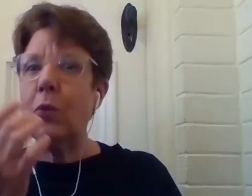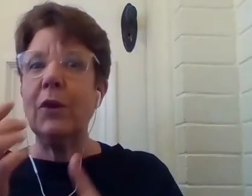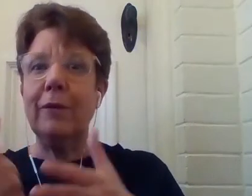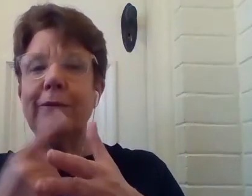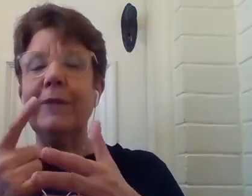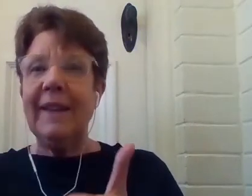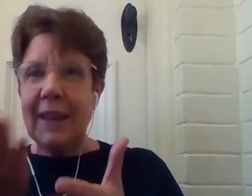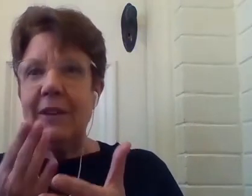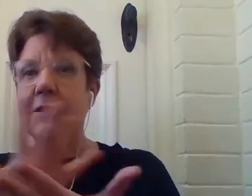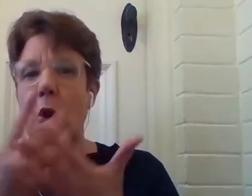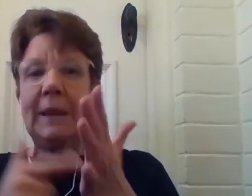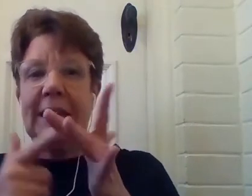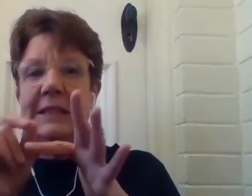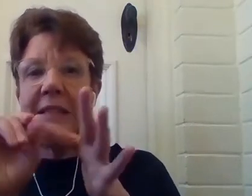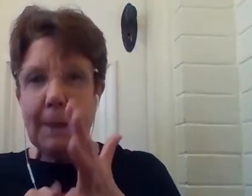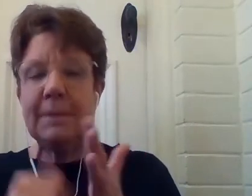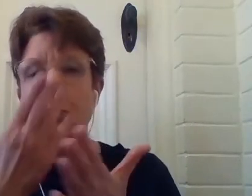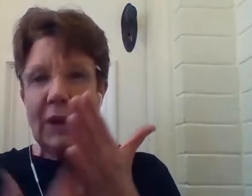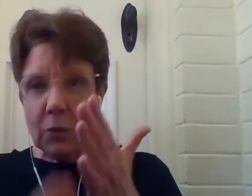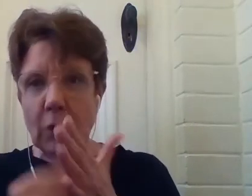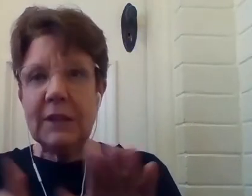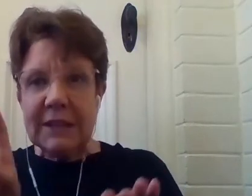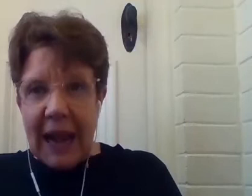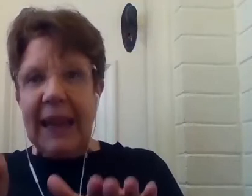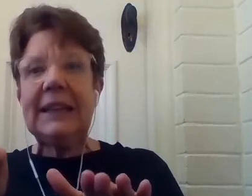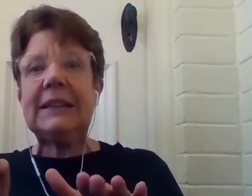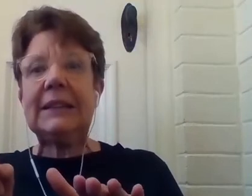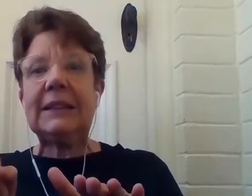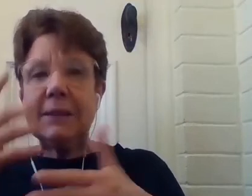links to -- tips, resources, links to refer to and it's been a really,